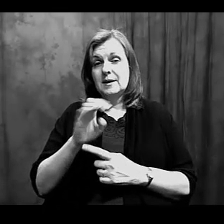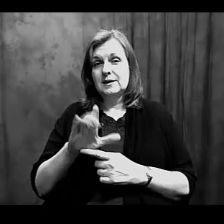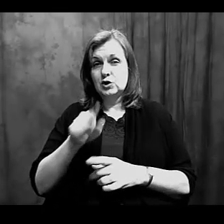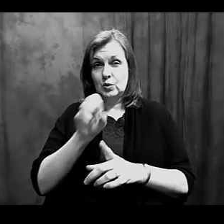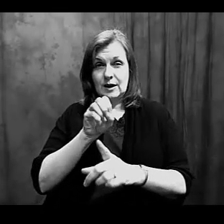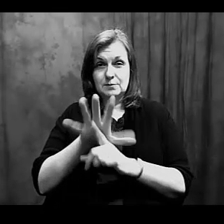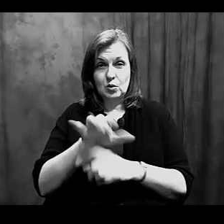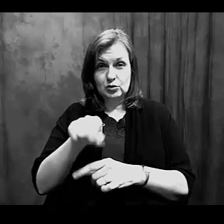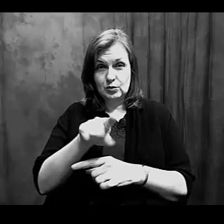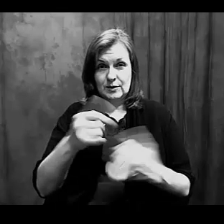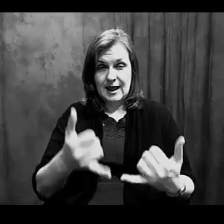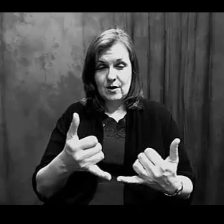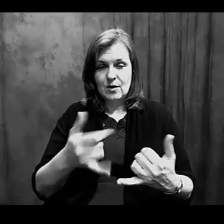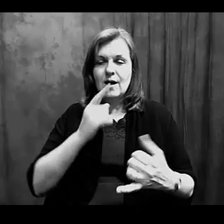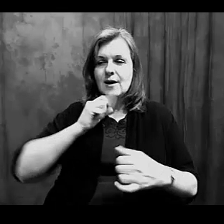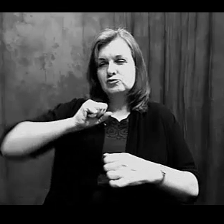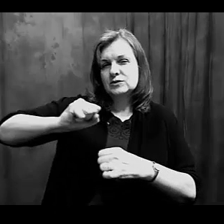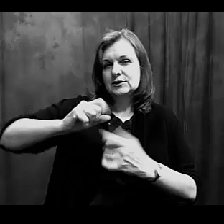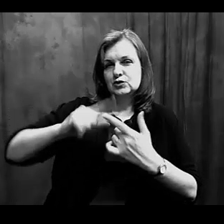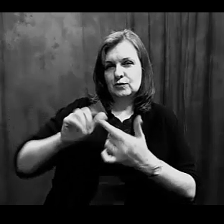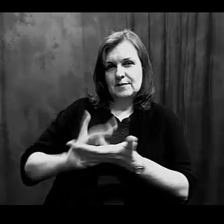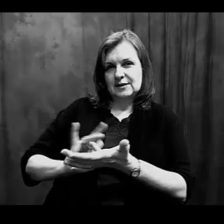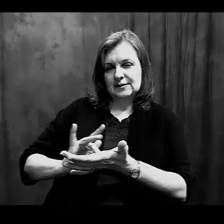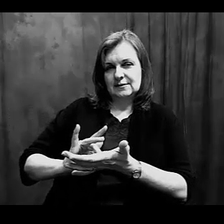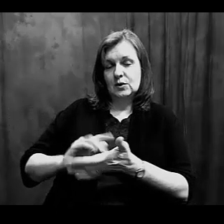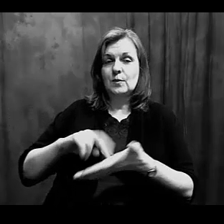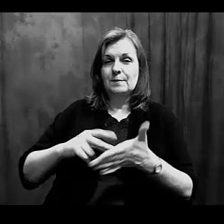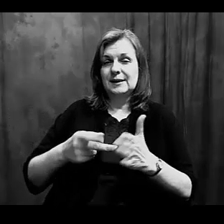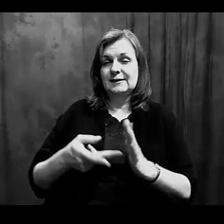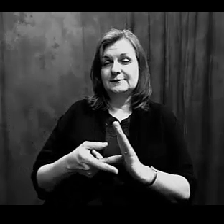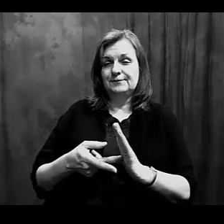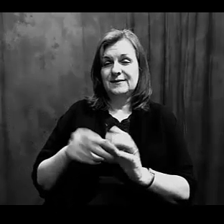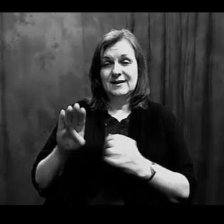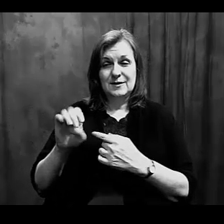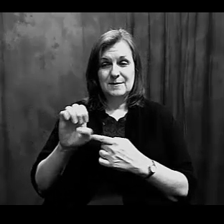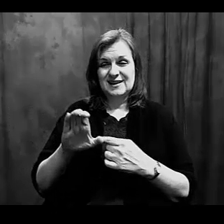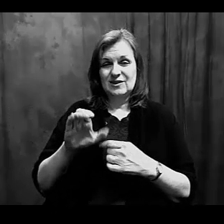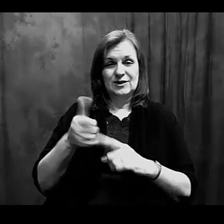our bacteria that were exposed to are actually what we call antibiotic resistant meaning that